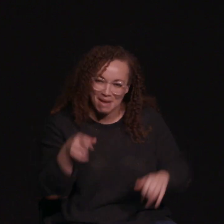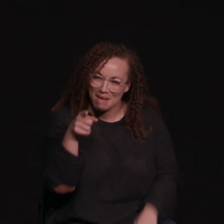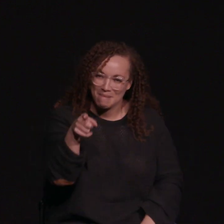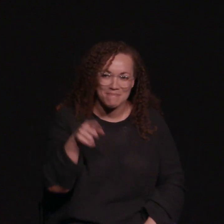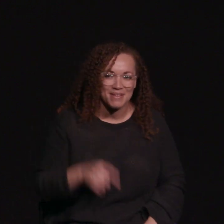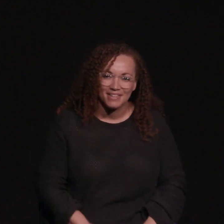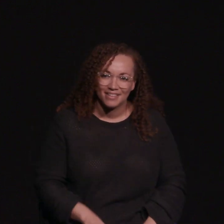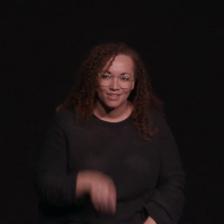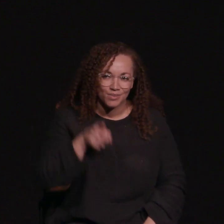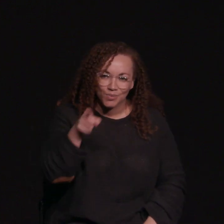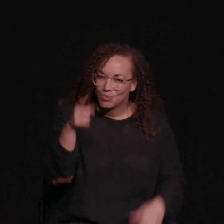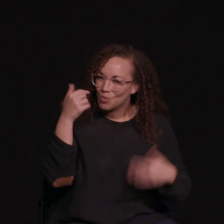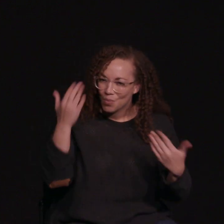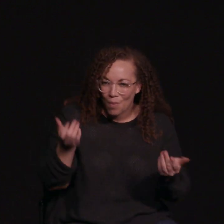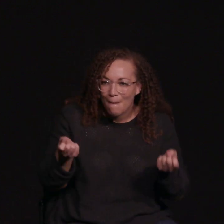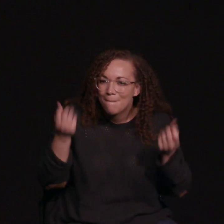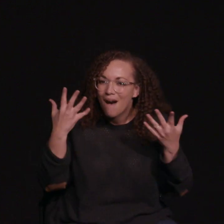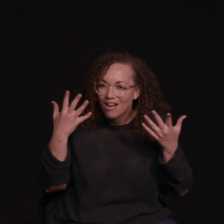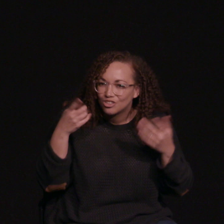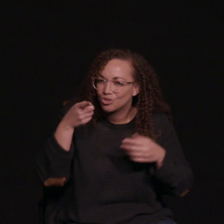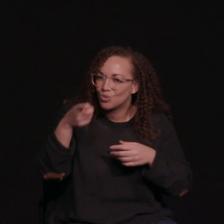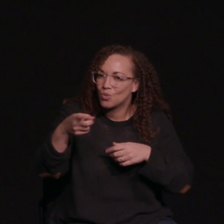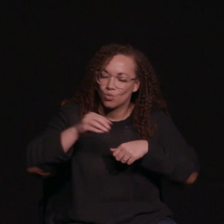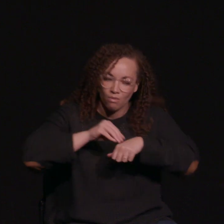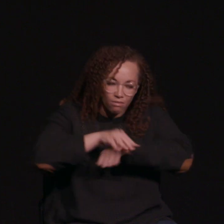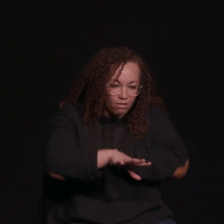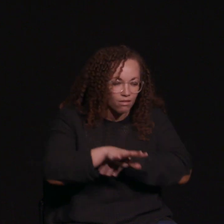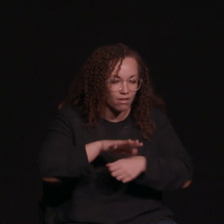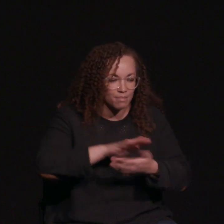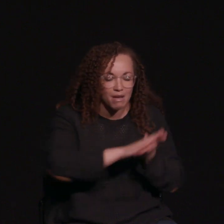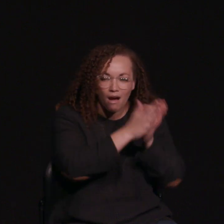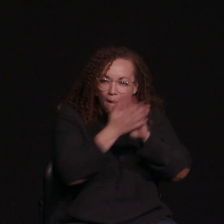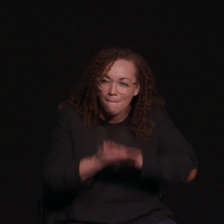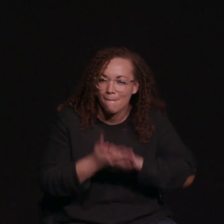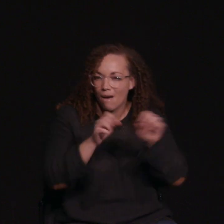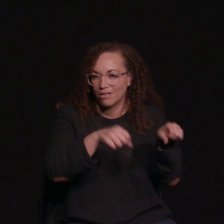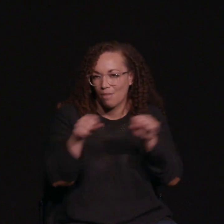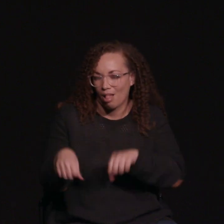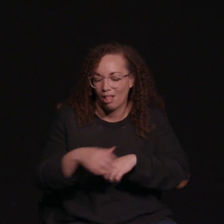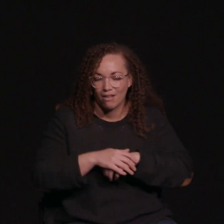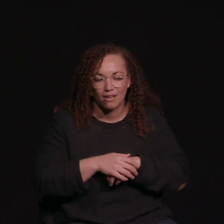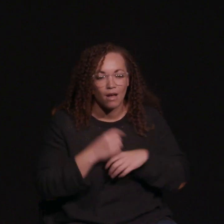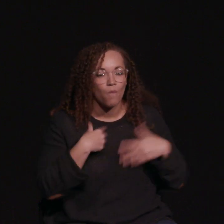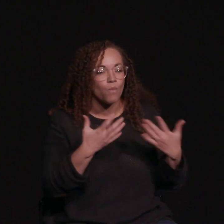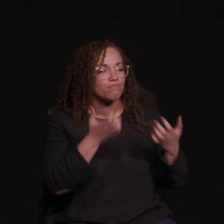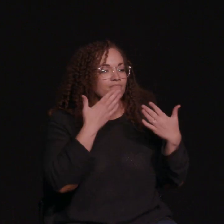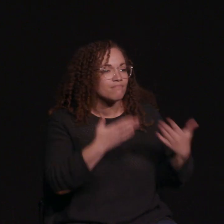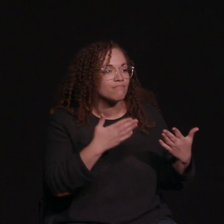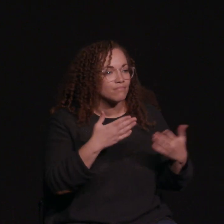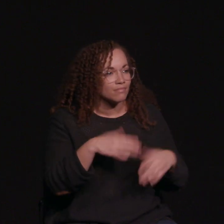You don't even know how much you made possible. I wanna thank BSC graduate student assistants